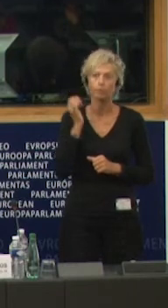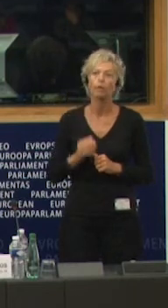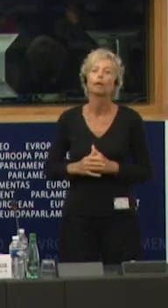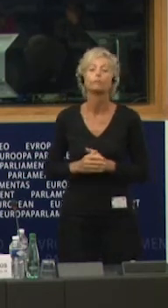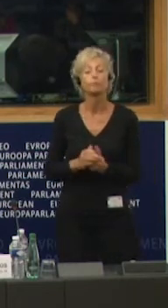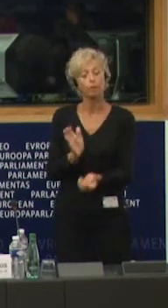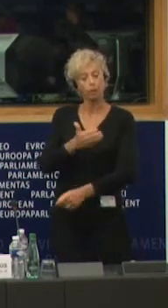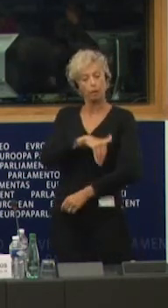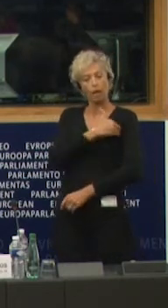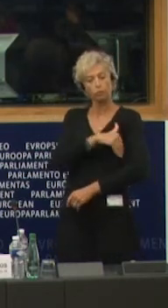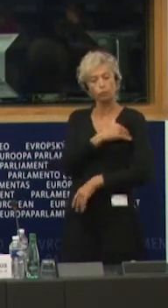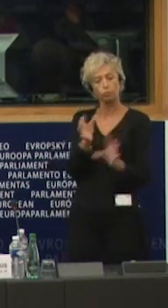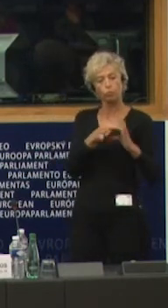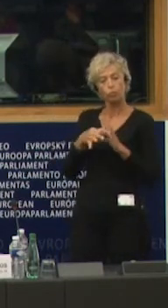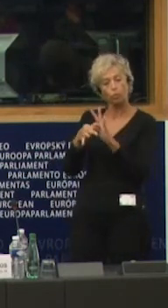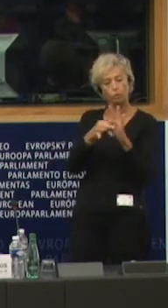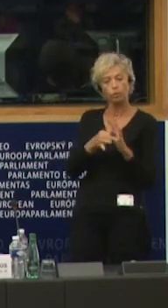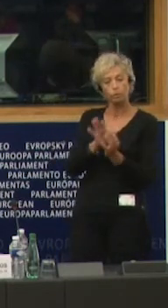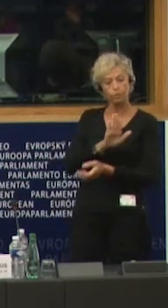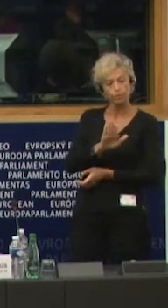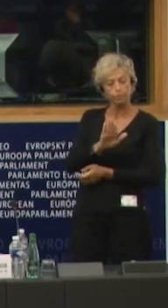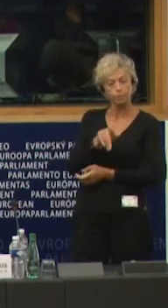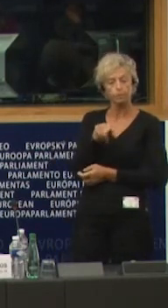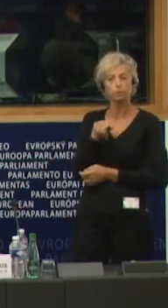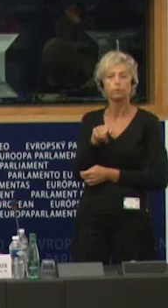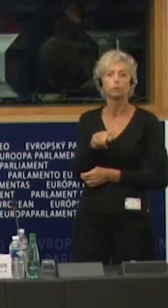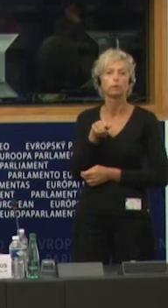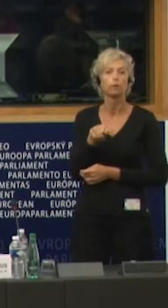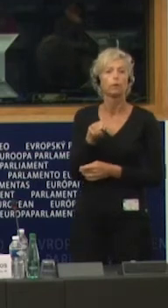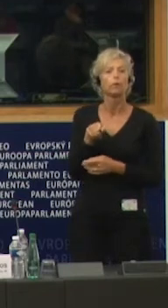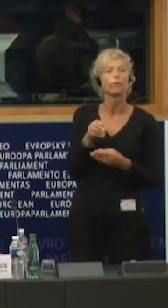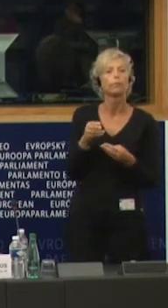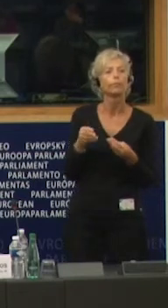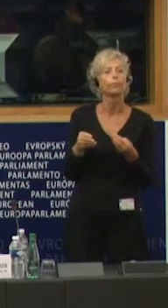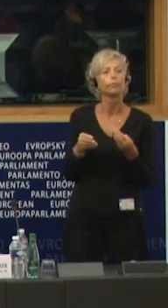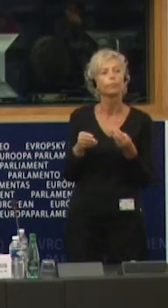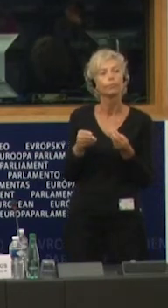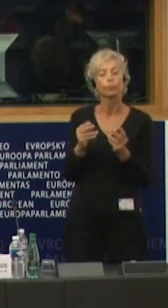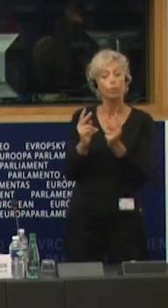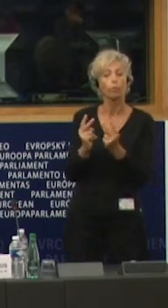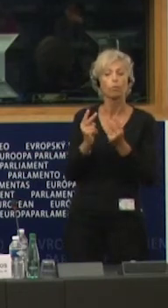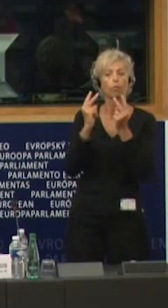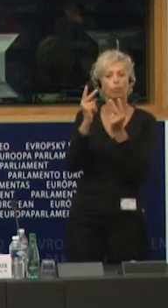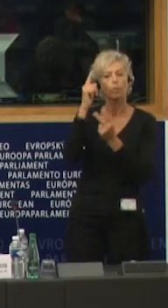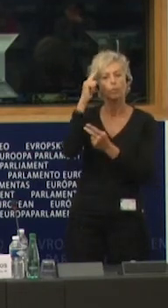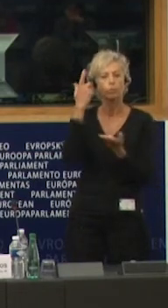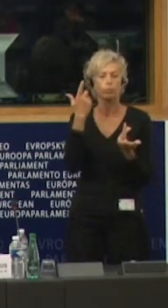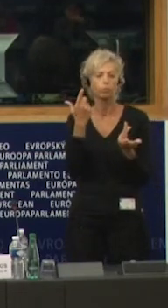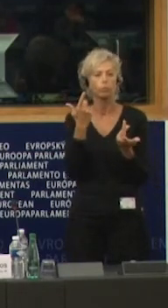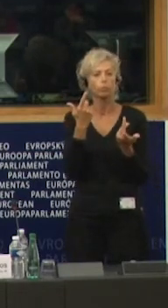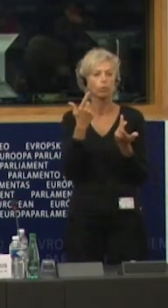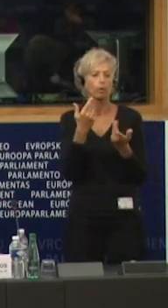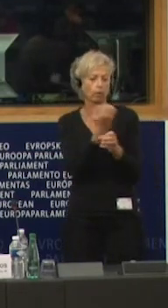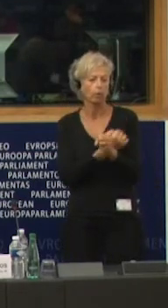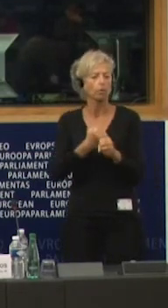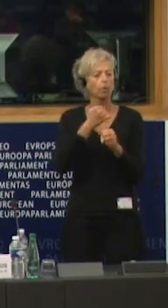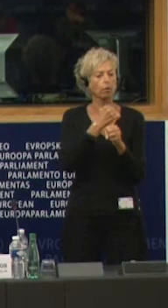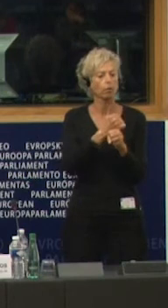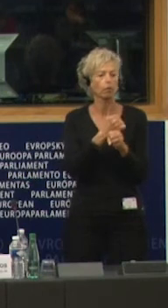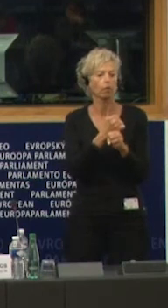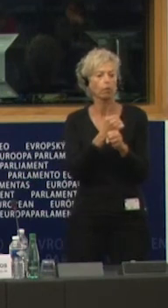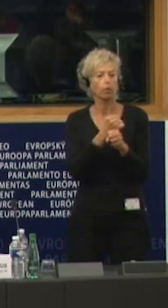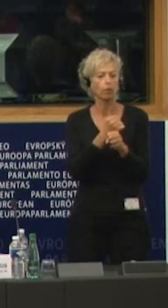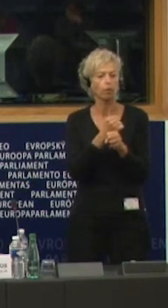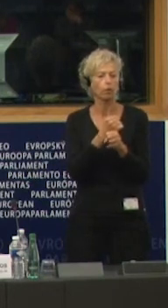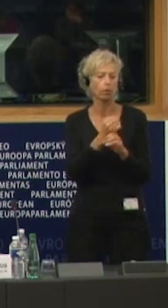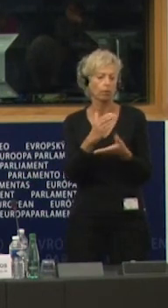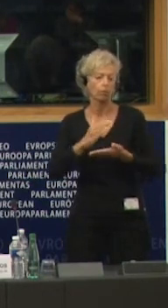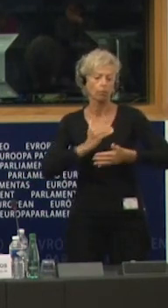at the regional level. We also have national bodies as well. That is the level I work at.